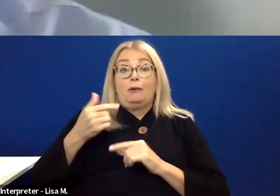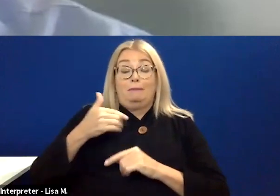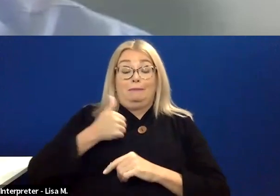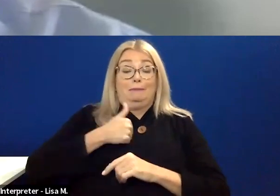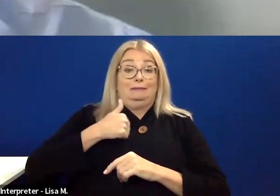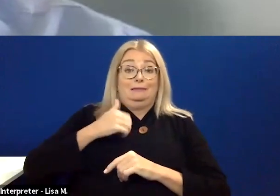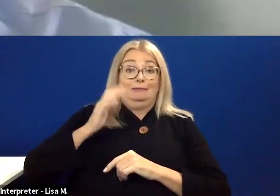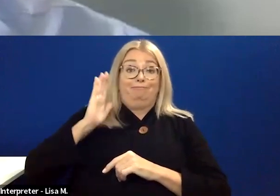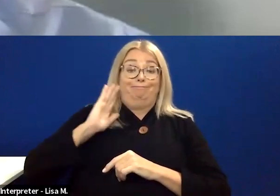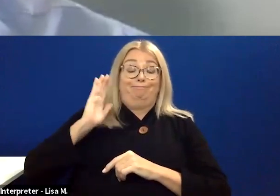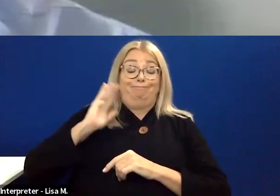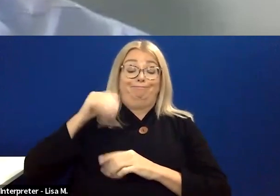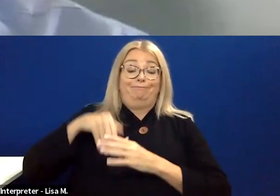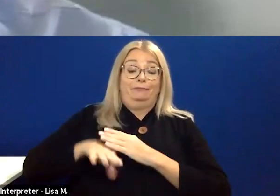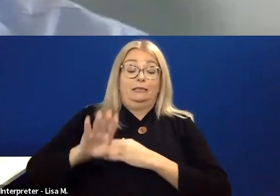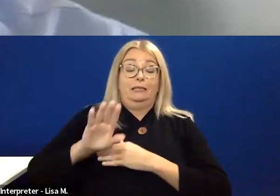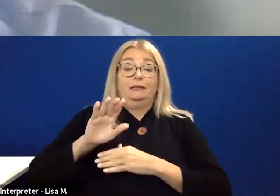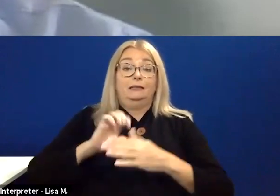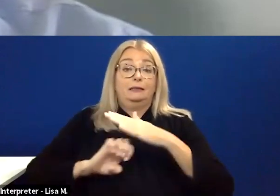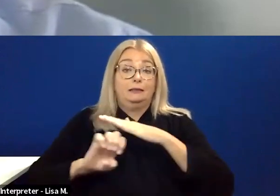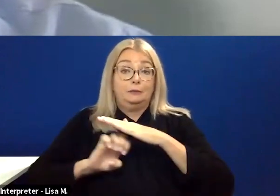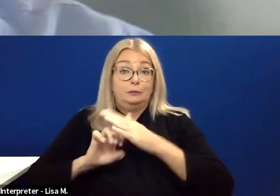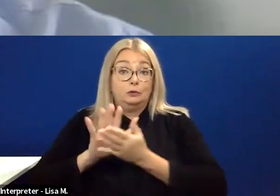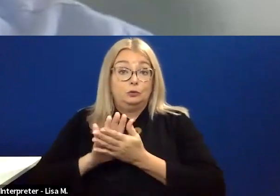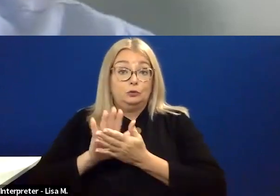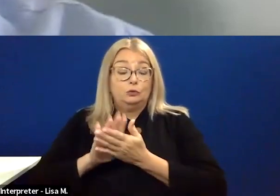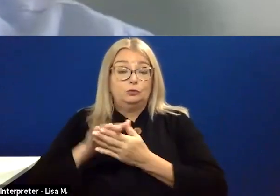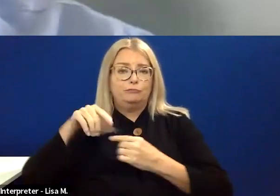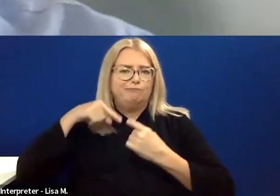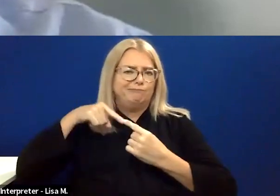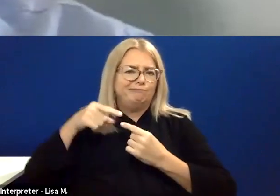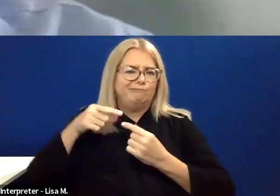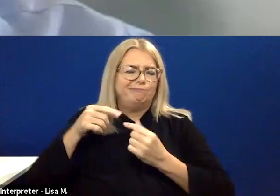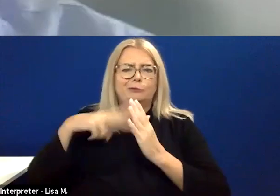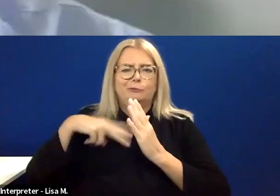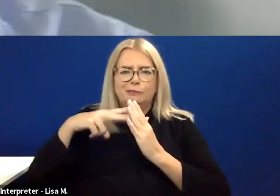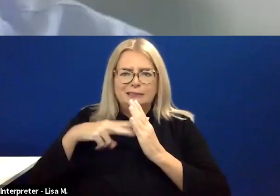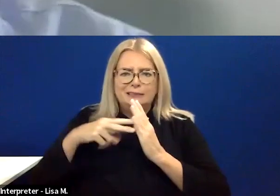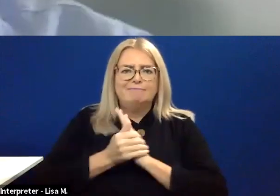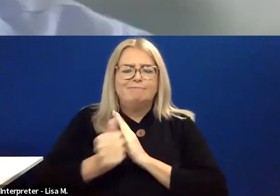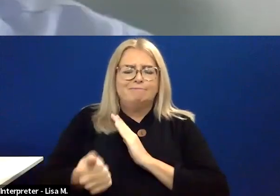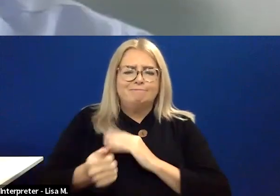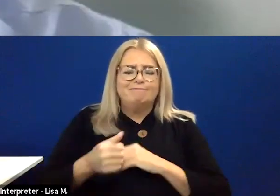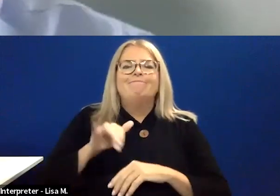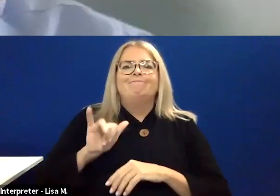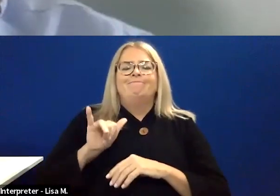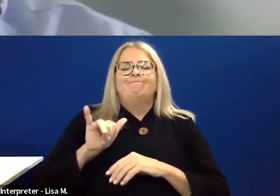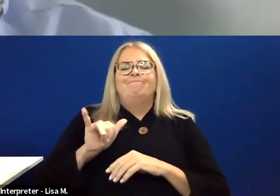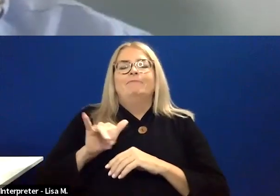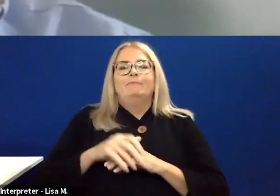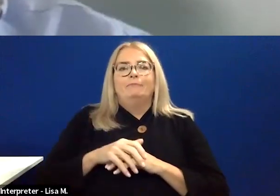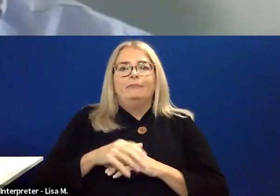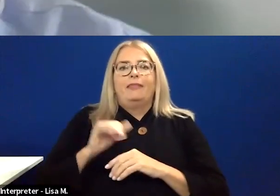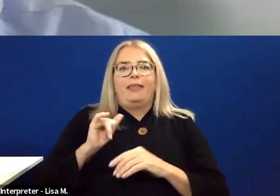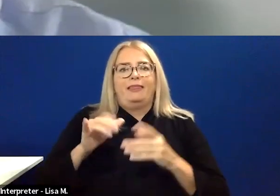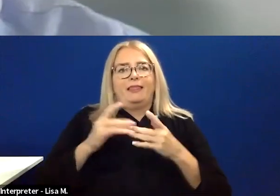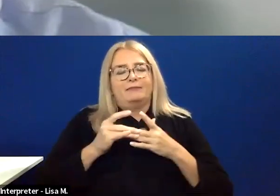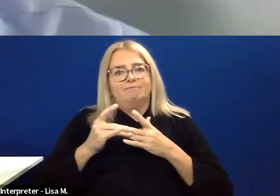a bit of trouble with with reading uh and that uh kind of uh led me to doing research particularly